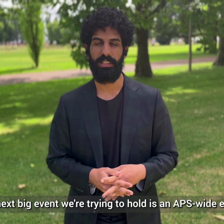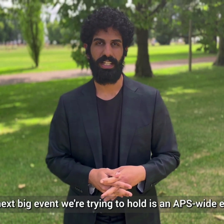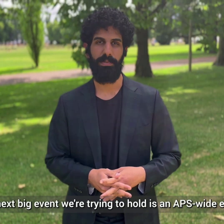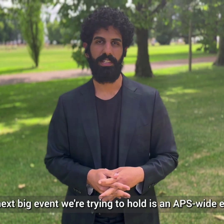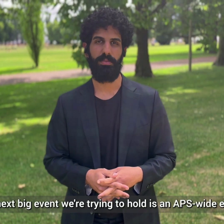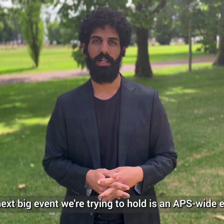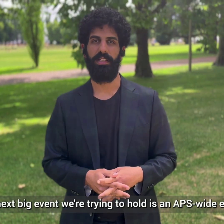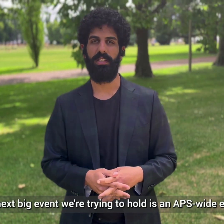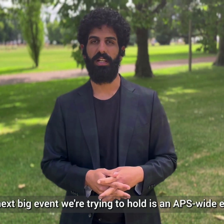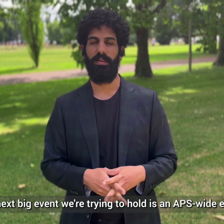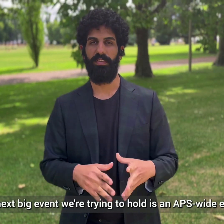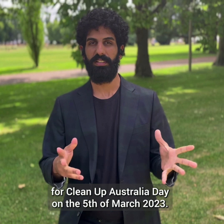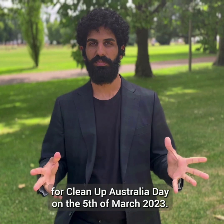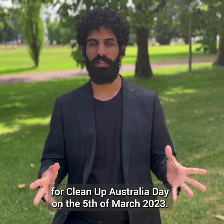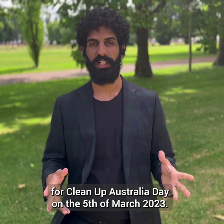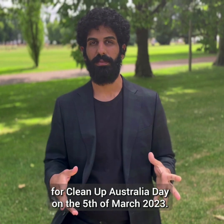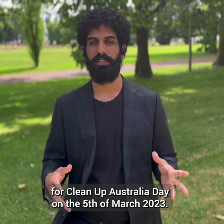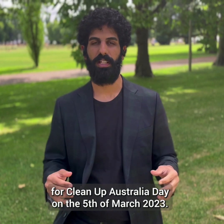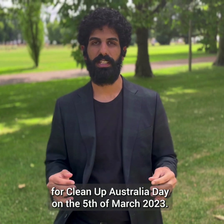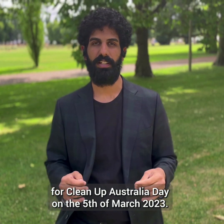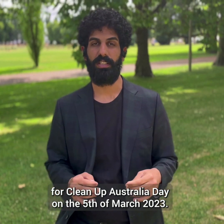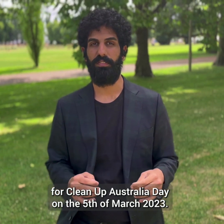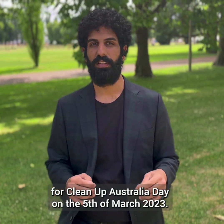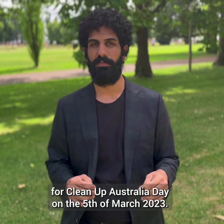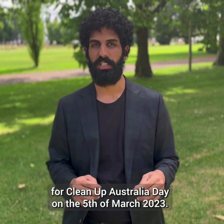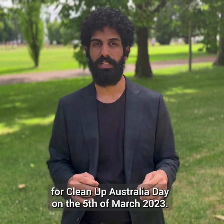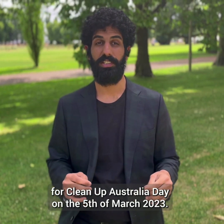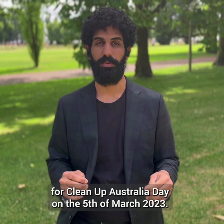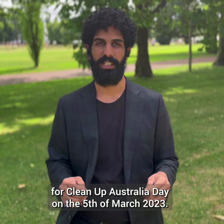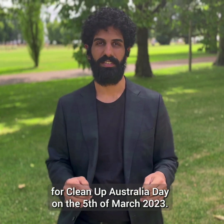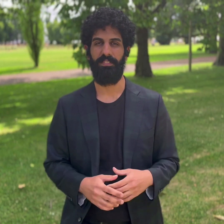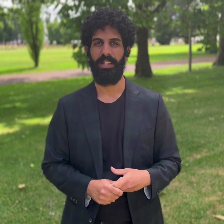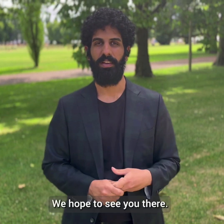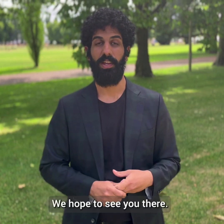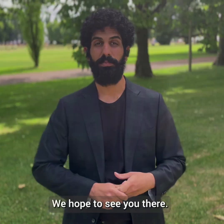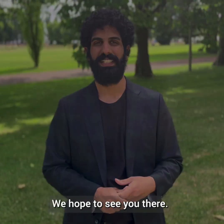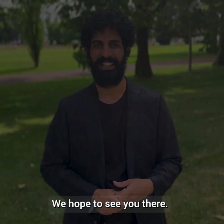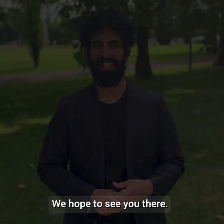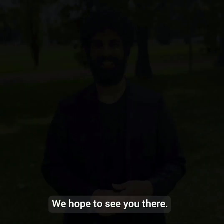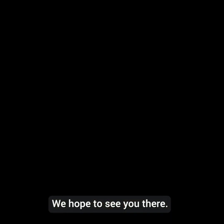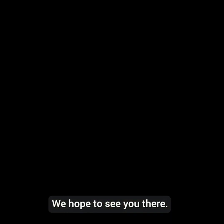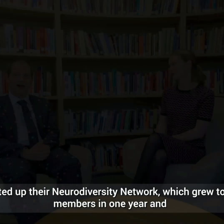is an APS-wide event for Cleanup Australia Day on the 5th of March, 2023. We hope to see you there.